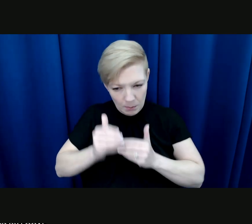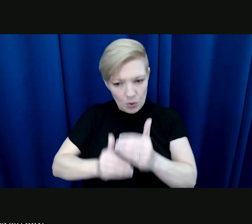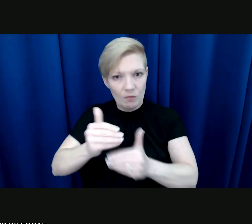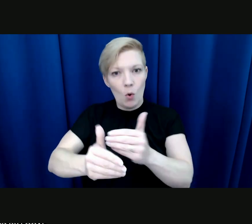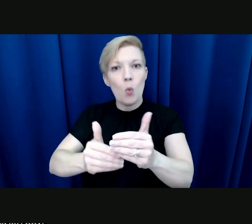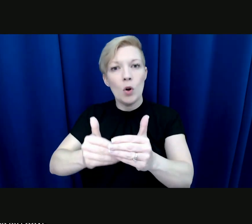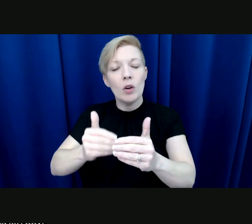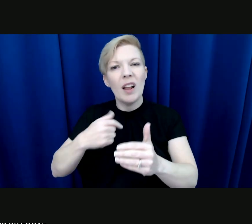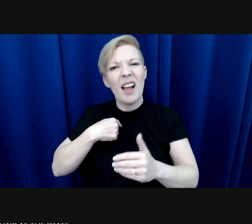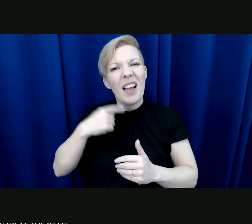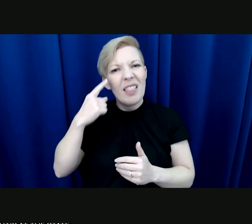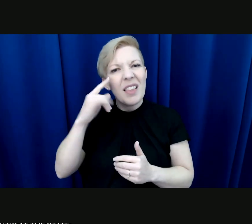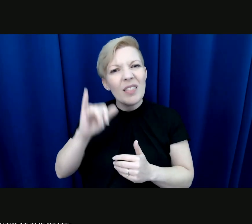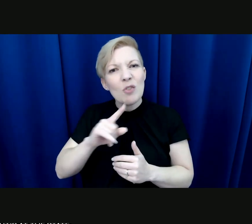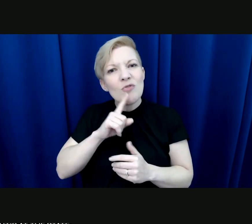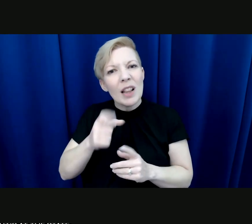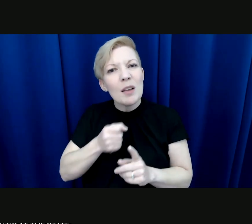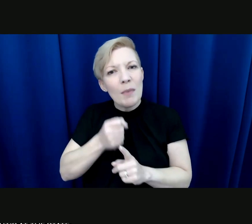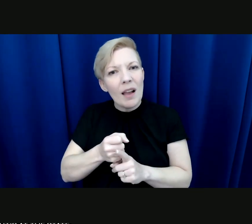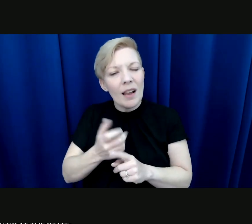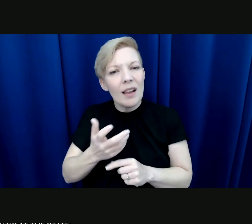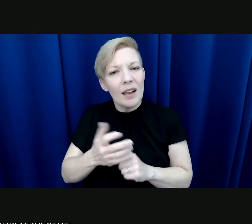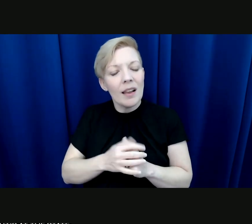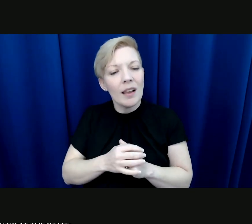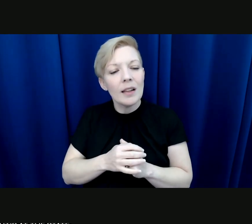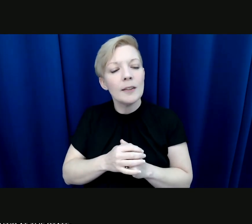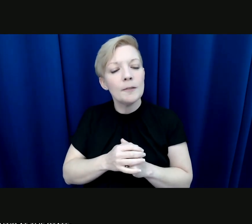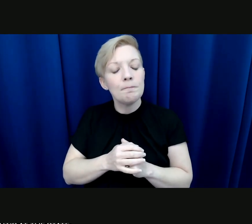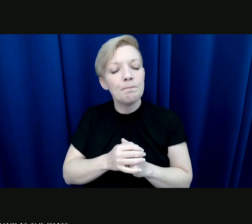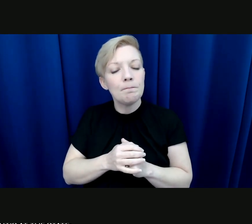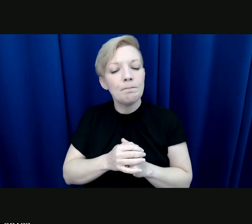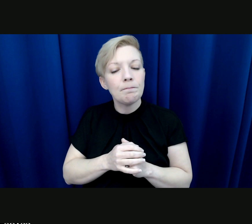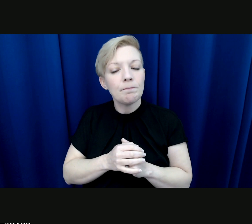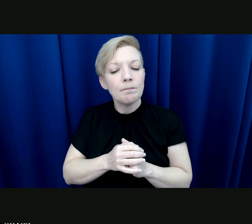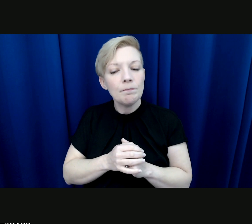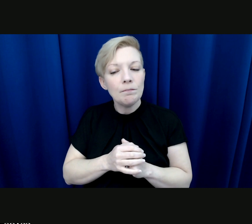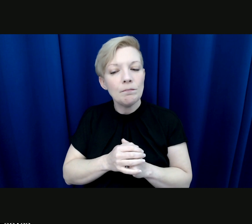because just as you know, the idea of, you know,